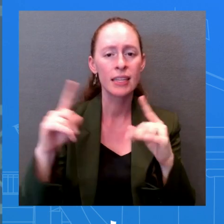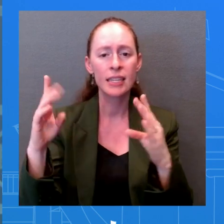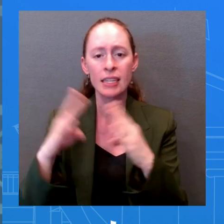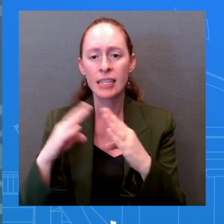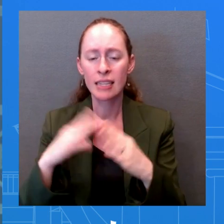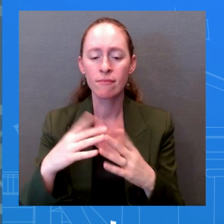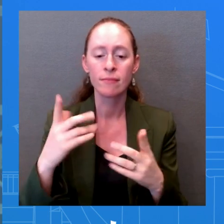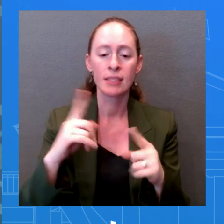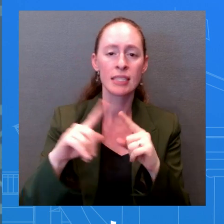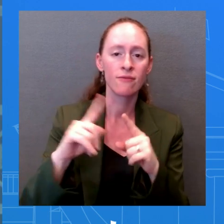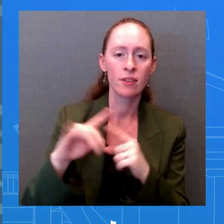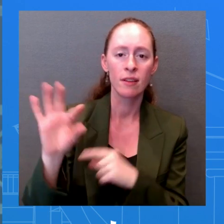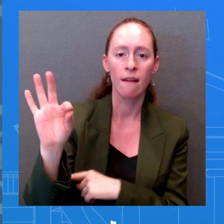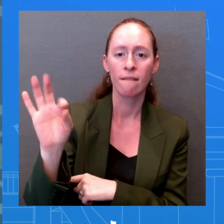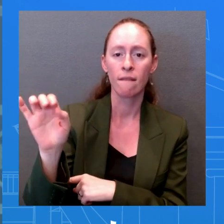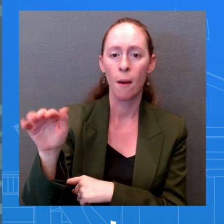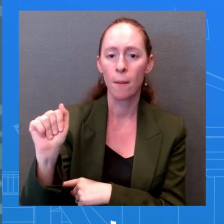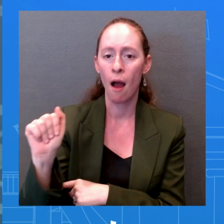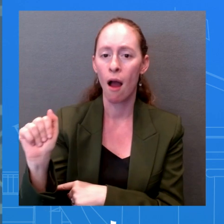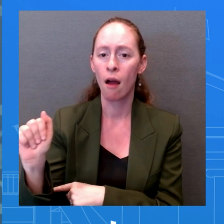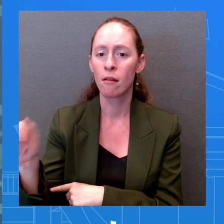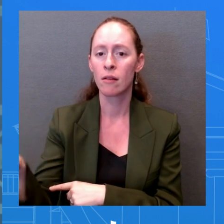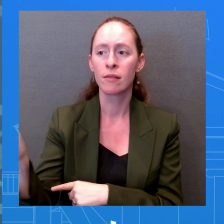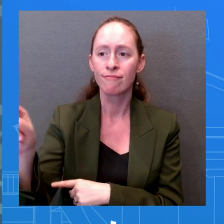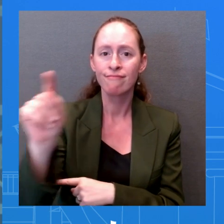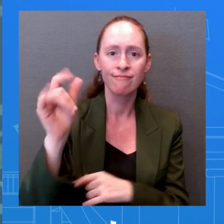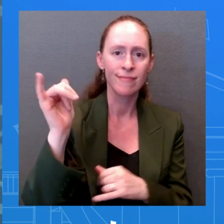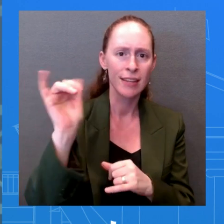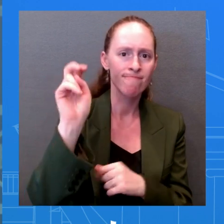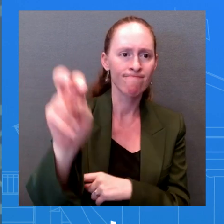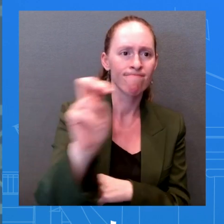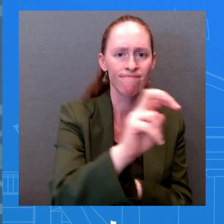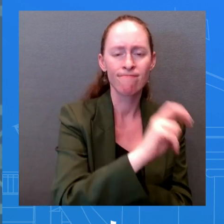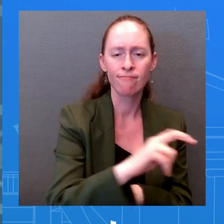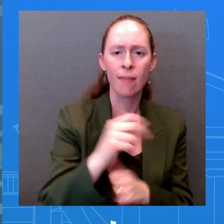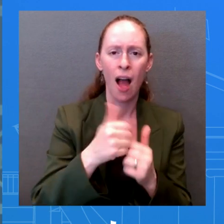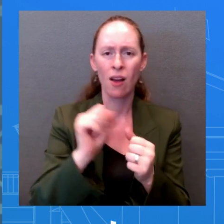to coordinate available federal support from FEMA and other federal agencies.